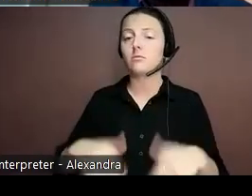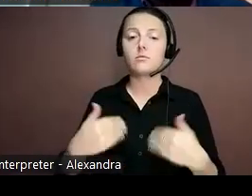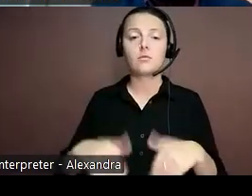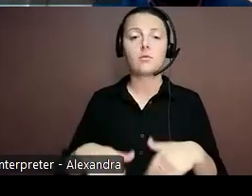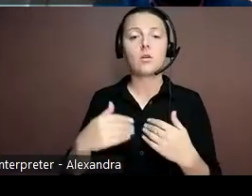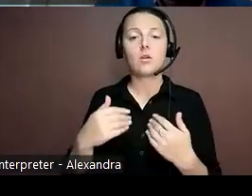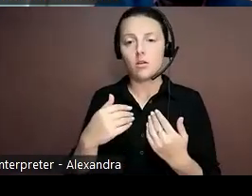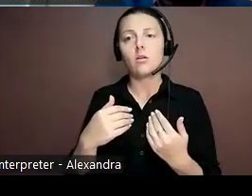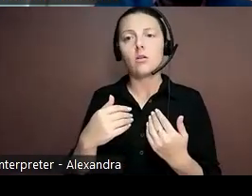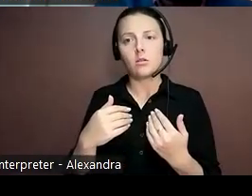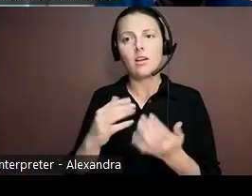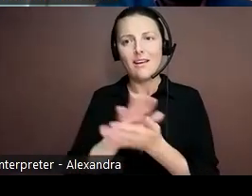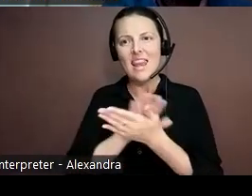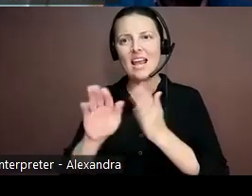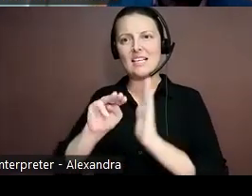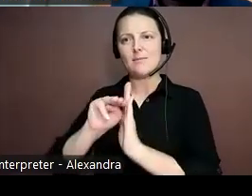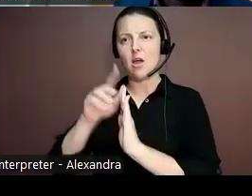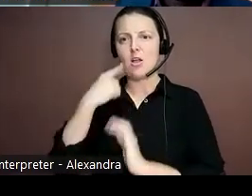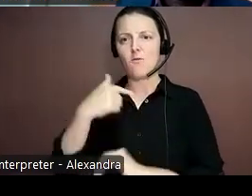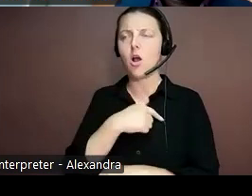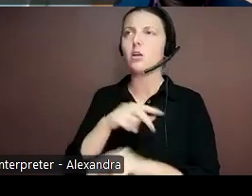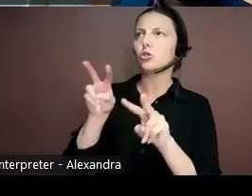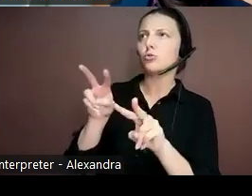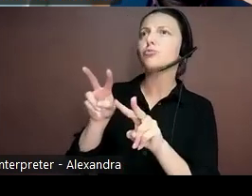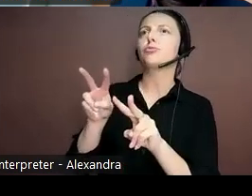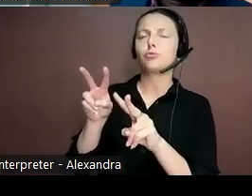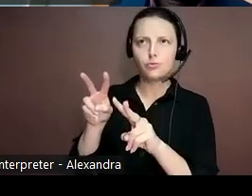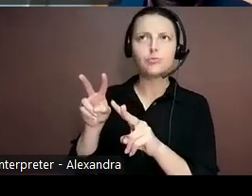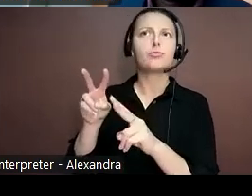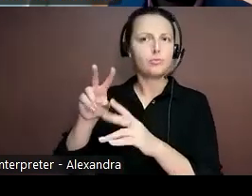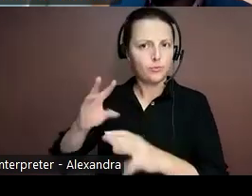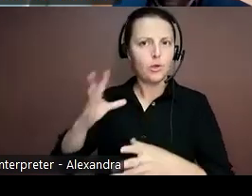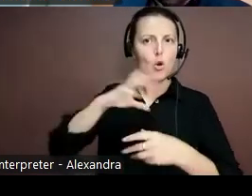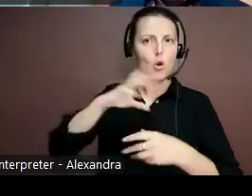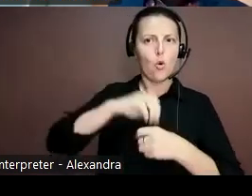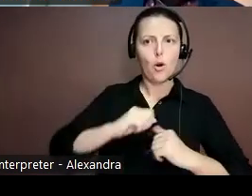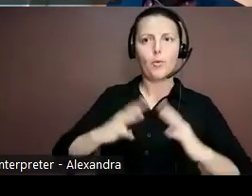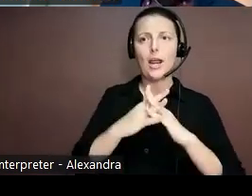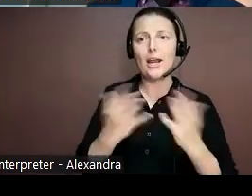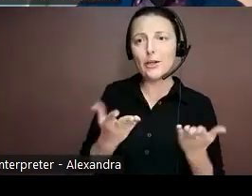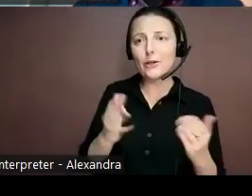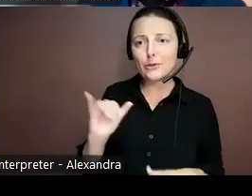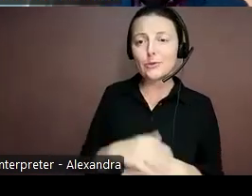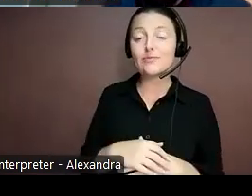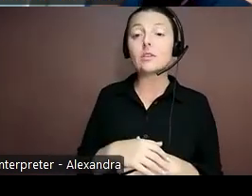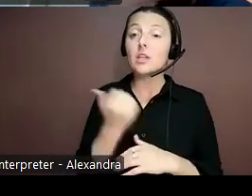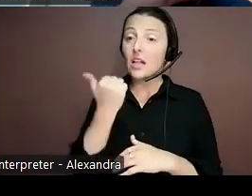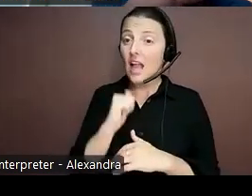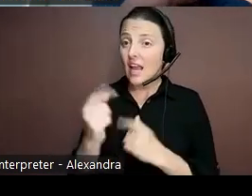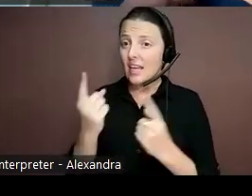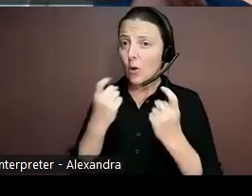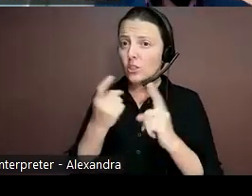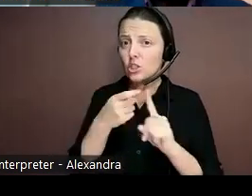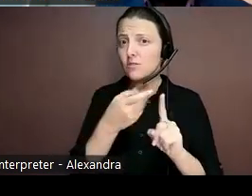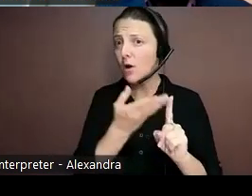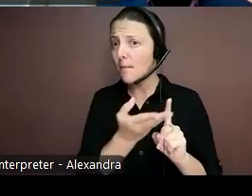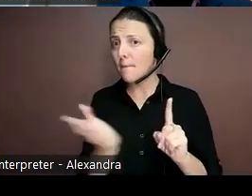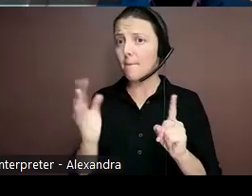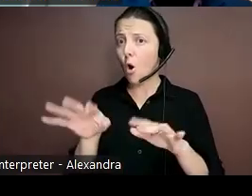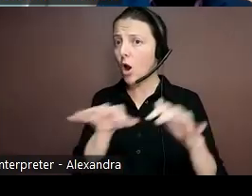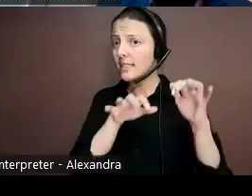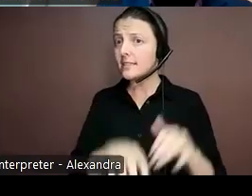to do here over the next year or two as well. Um any questions from those in our audience?